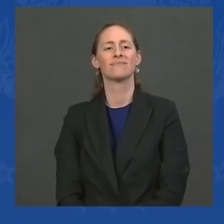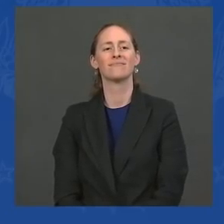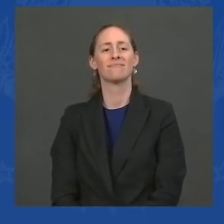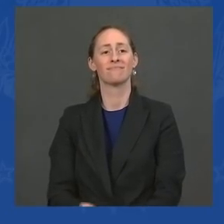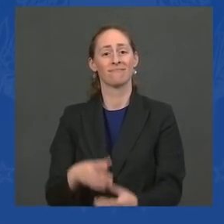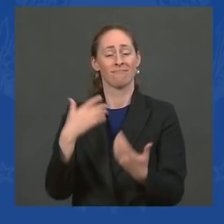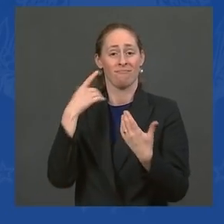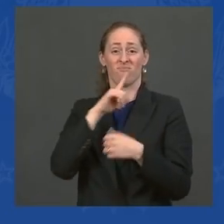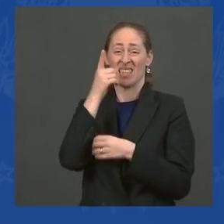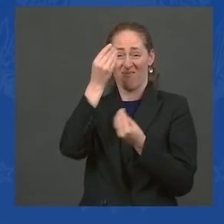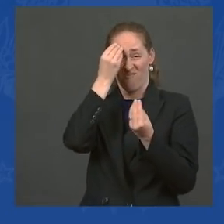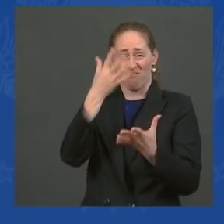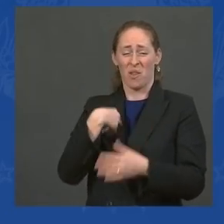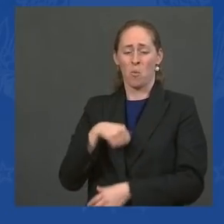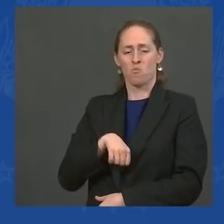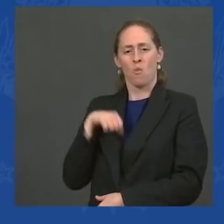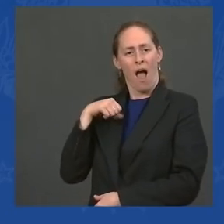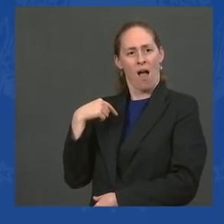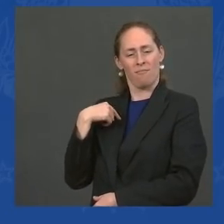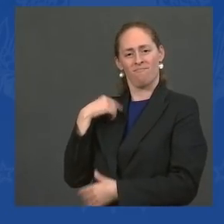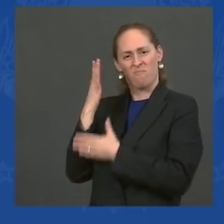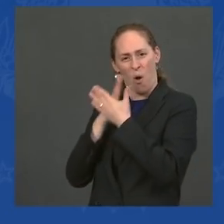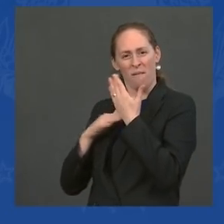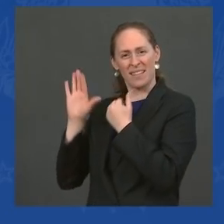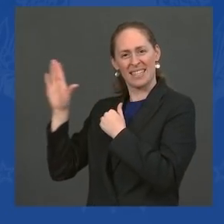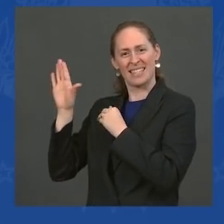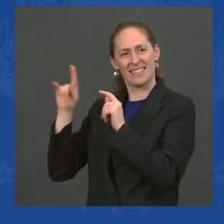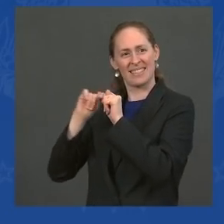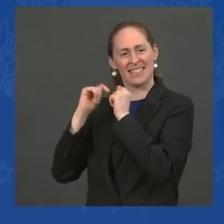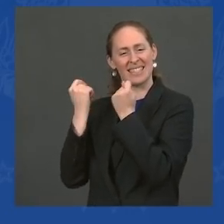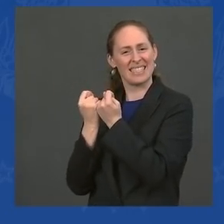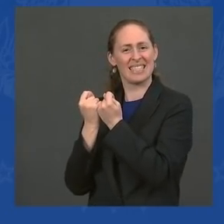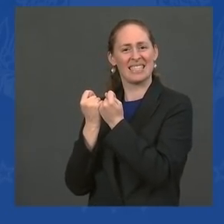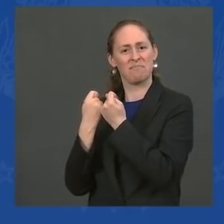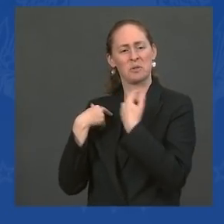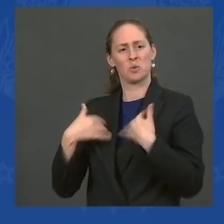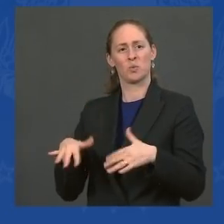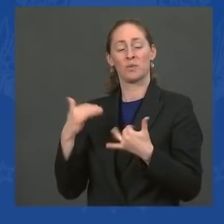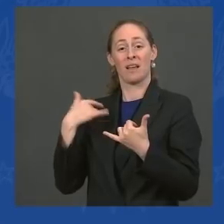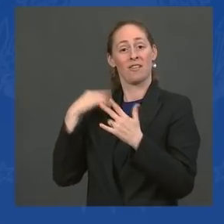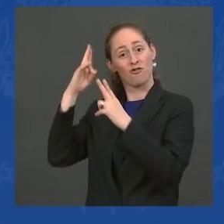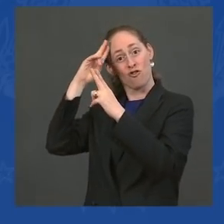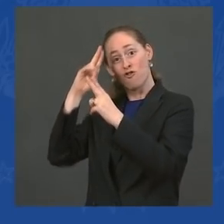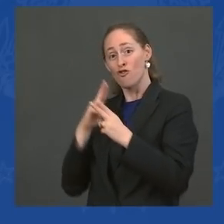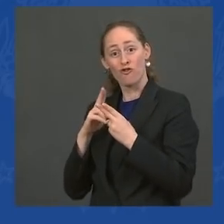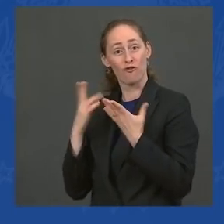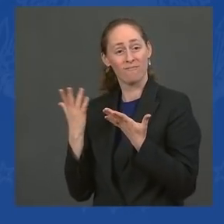and now it's my distinct honor to introduce you, ladies and gentlemen,